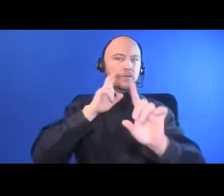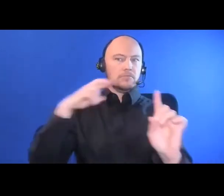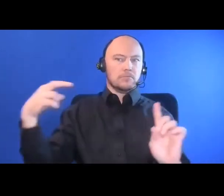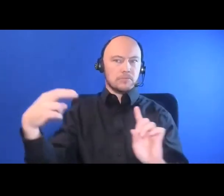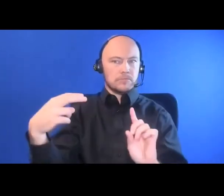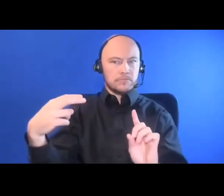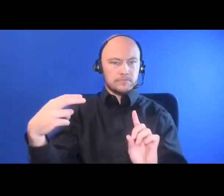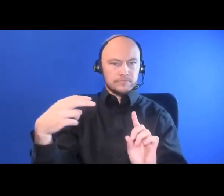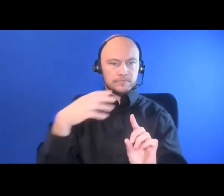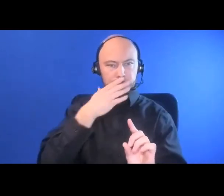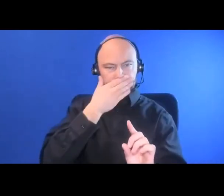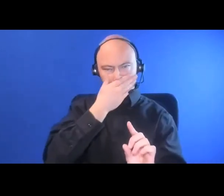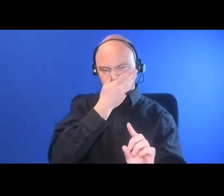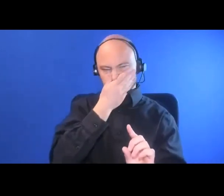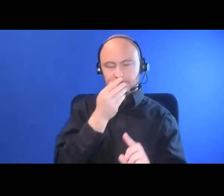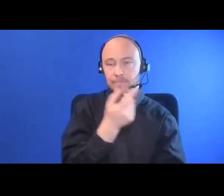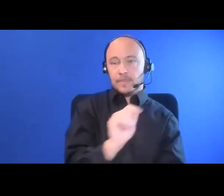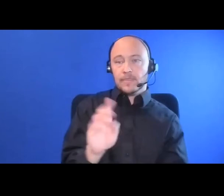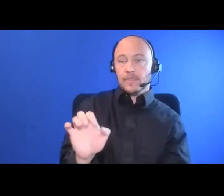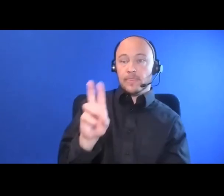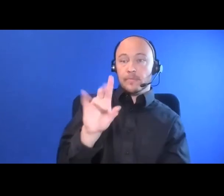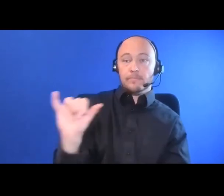"The Berry Giant" is very fantastical